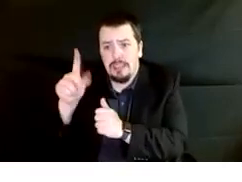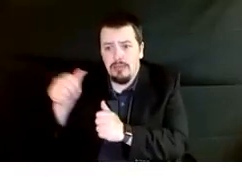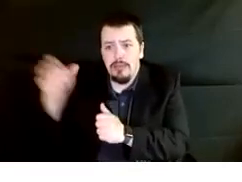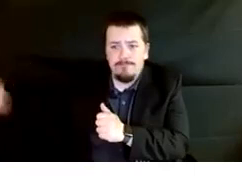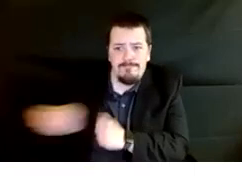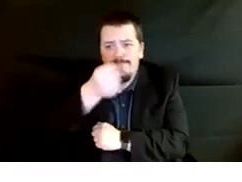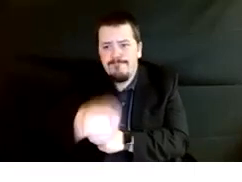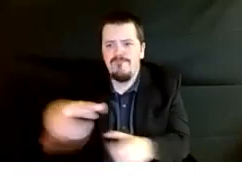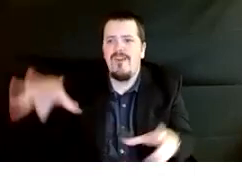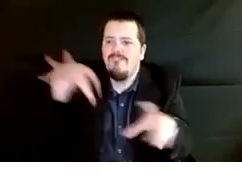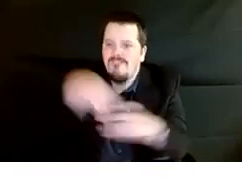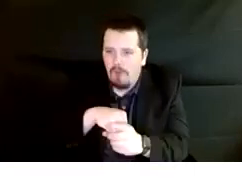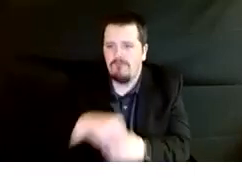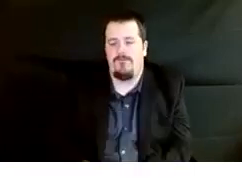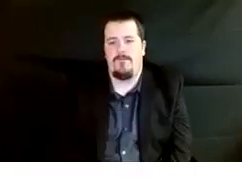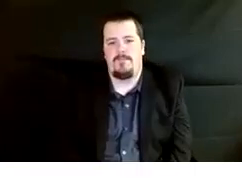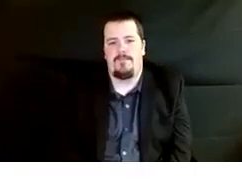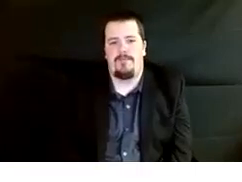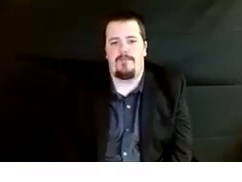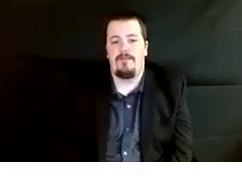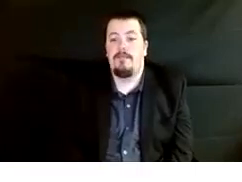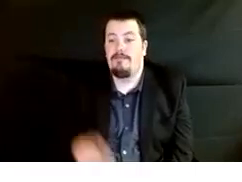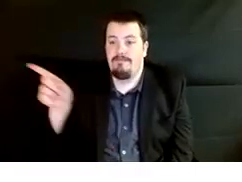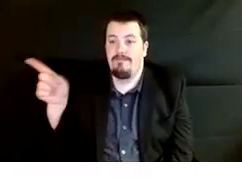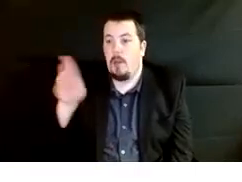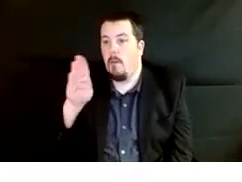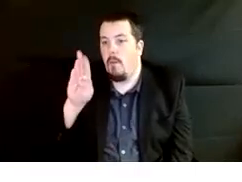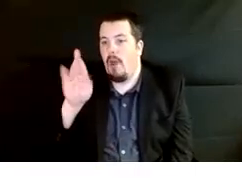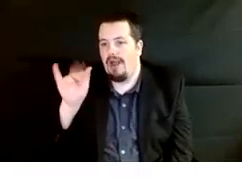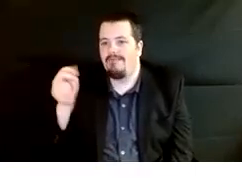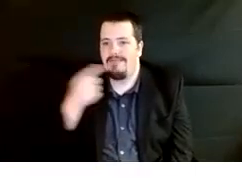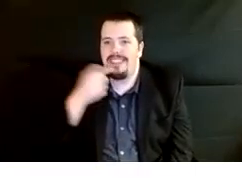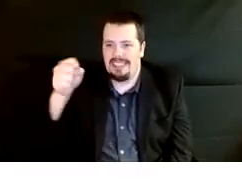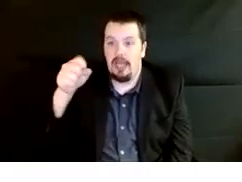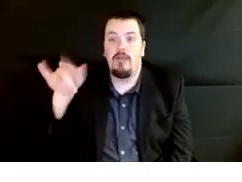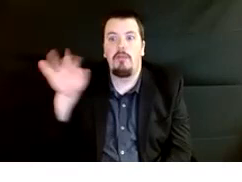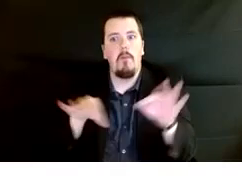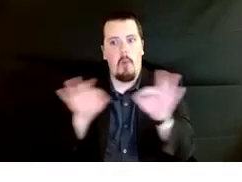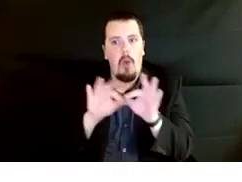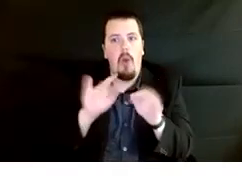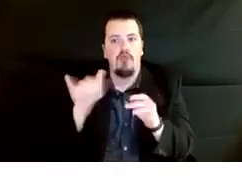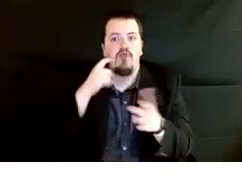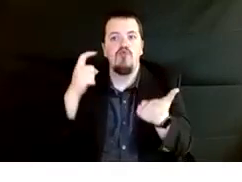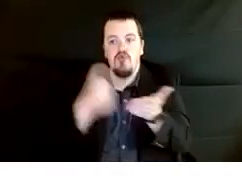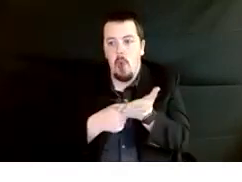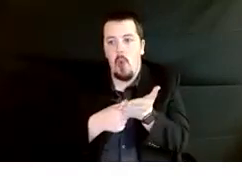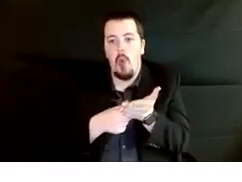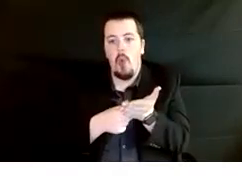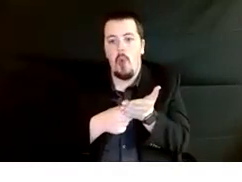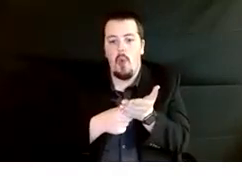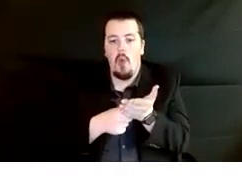great. yeah, that is, is really important...it's also worth noting um that the um you know Tennessee